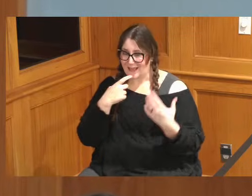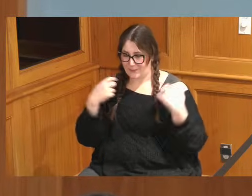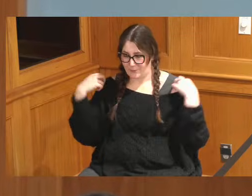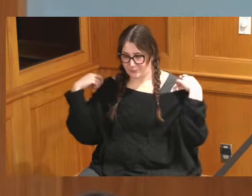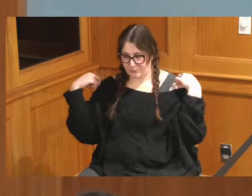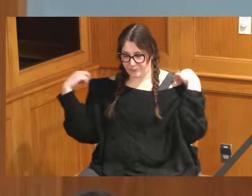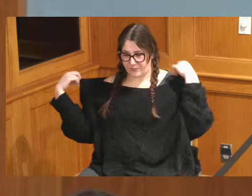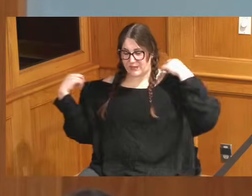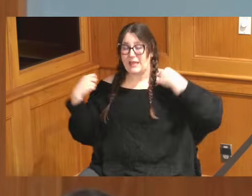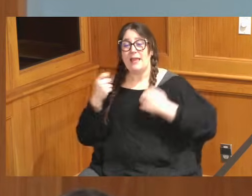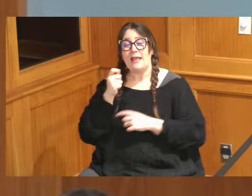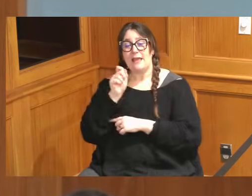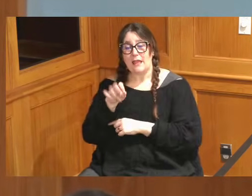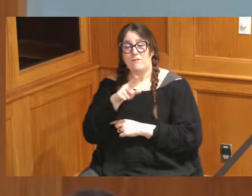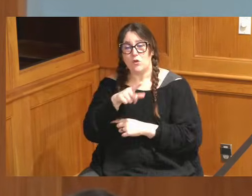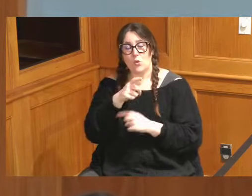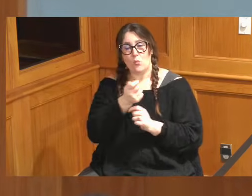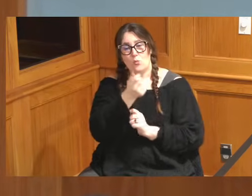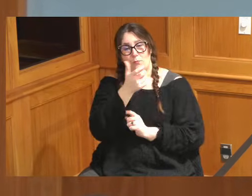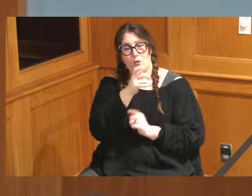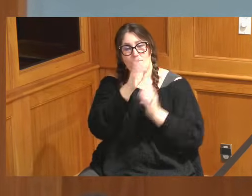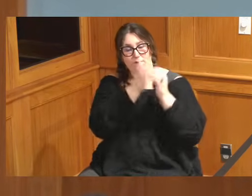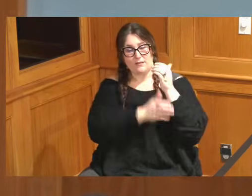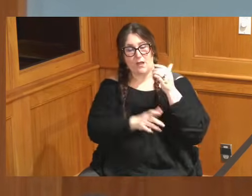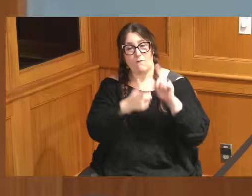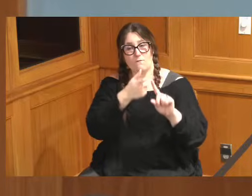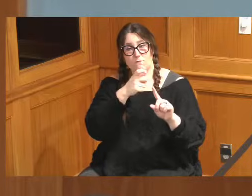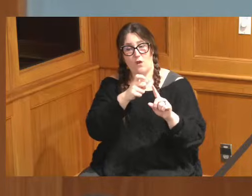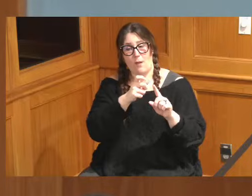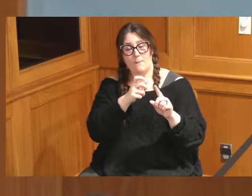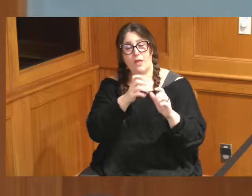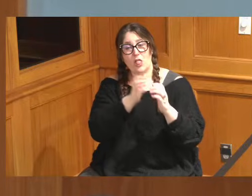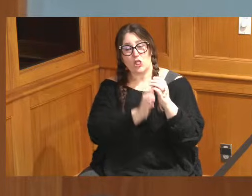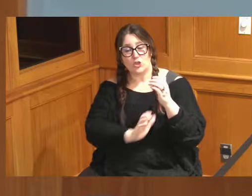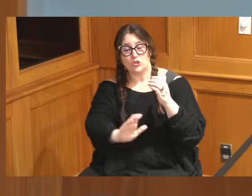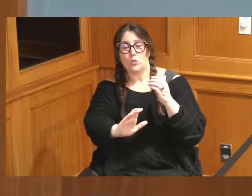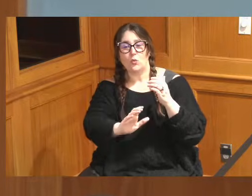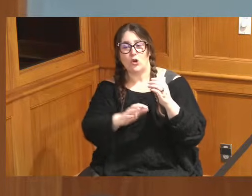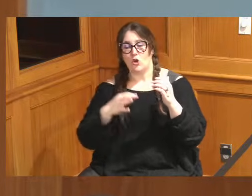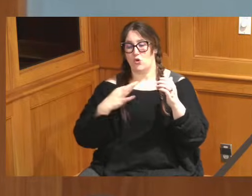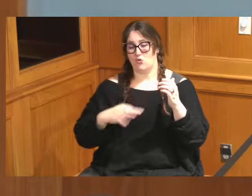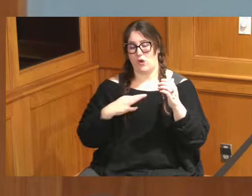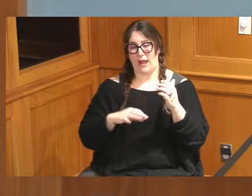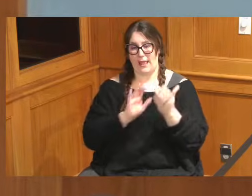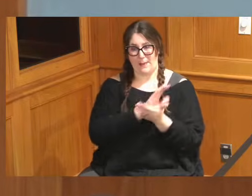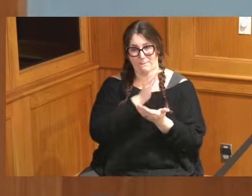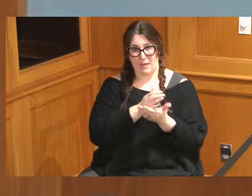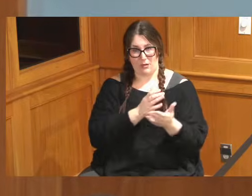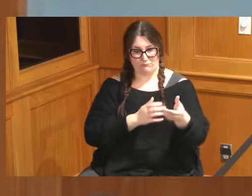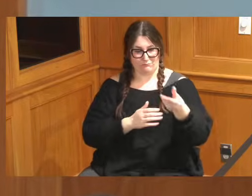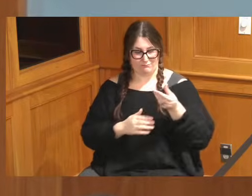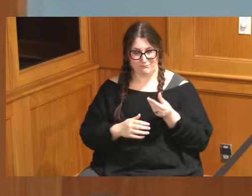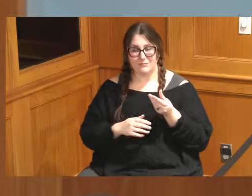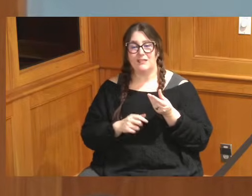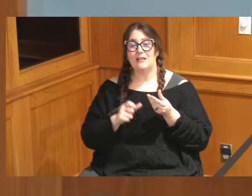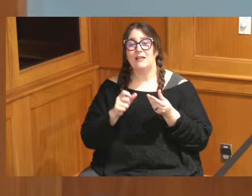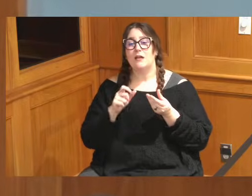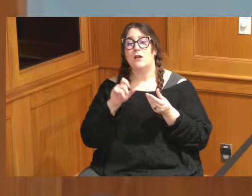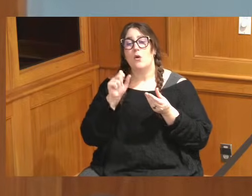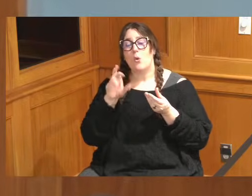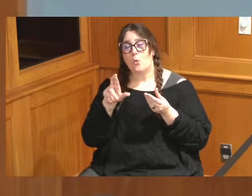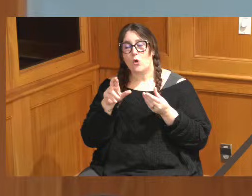a downspout from the sewer, you get this much credit. If you remove driveway drains is another